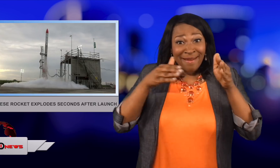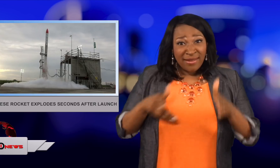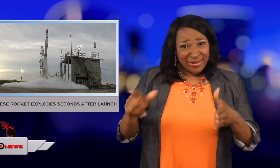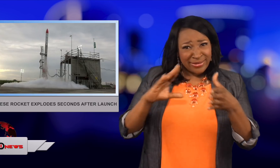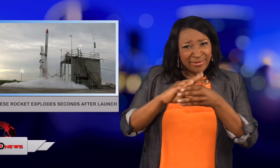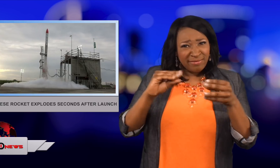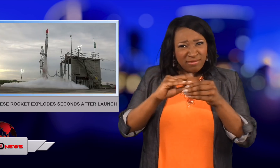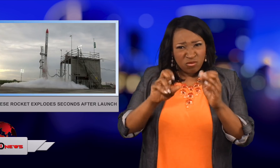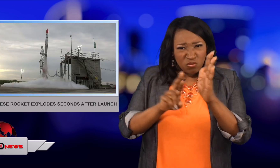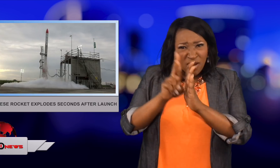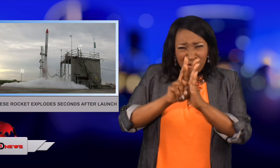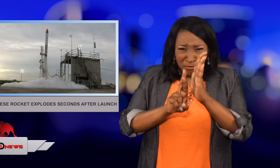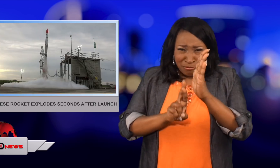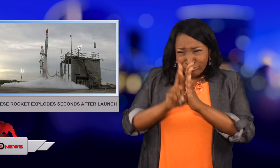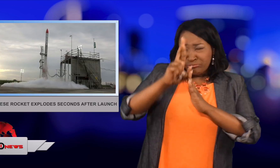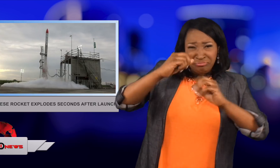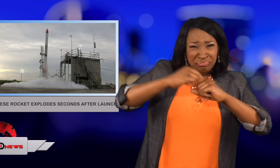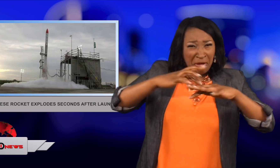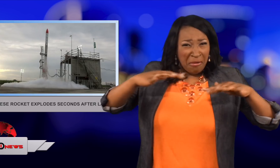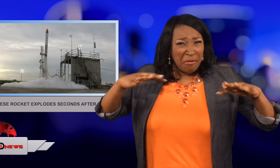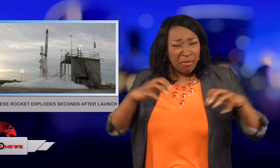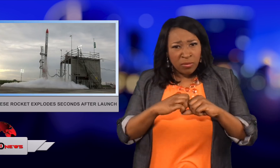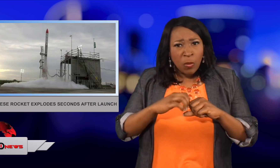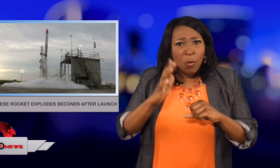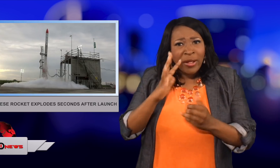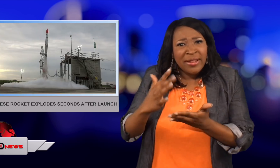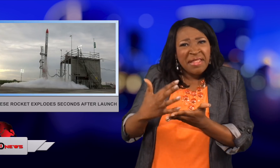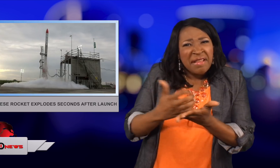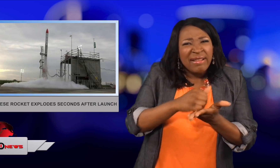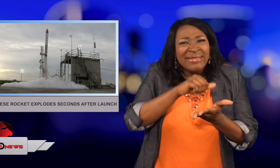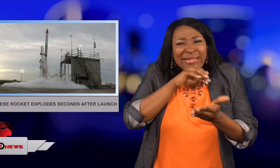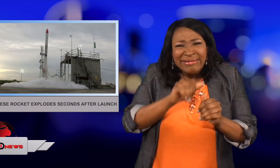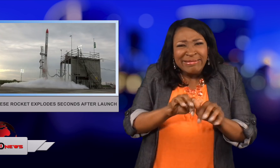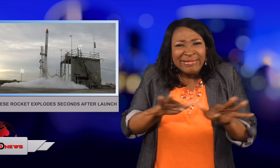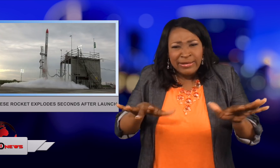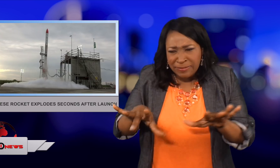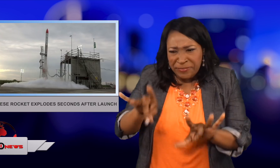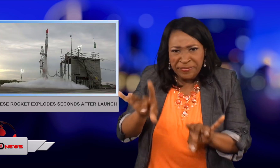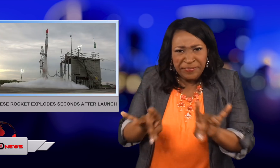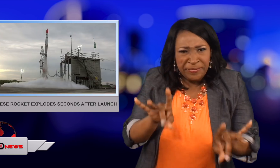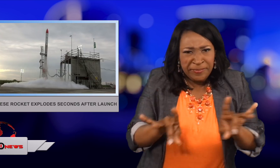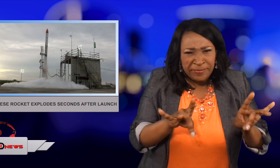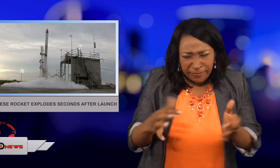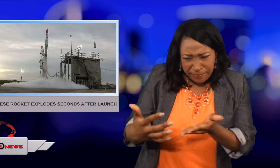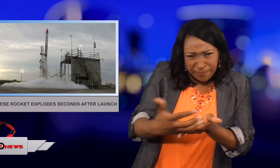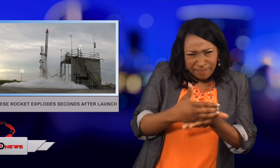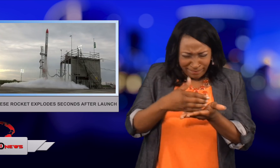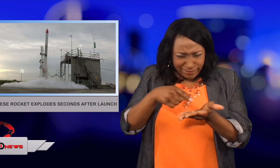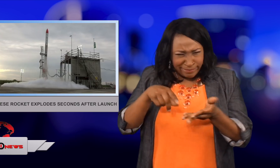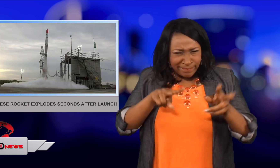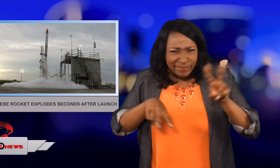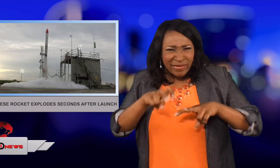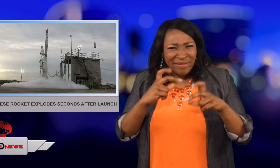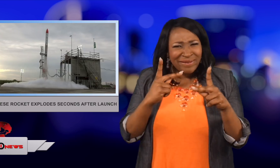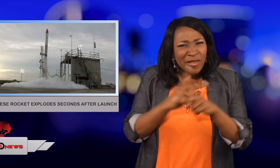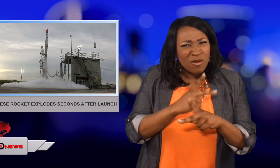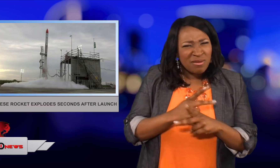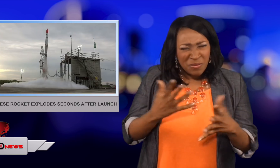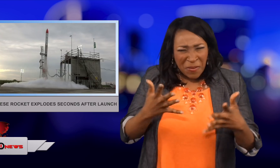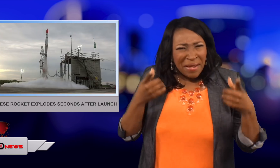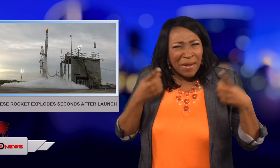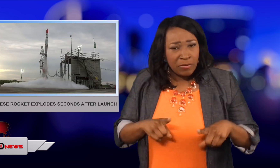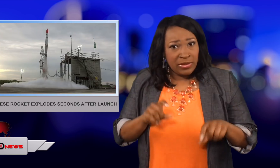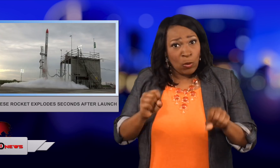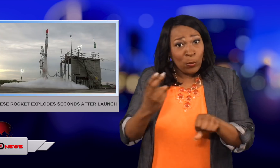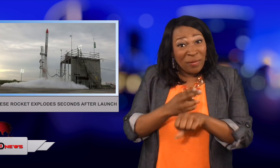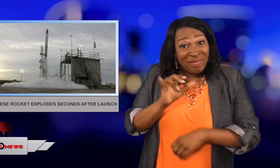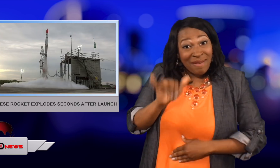Scientists say they will gather the debris from the rocket to figure out what went wrong